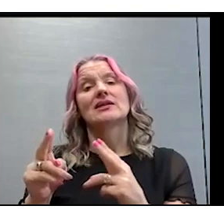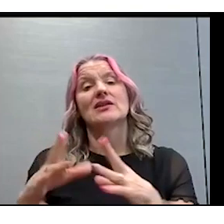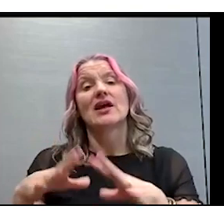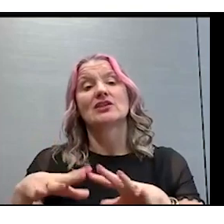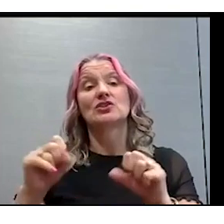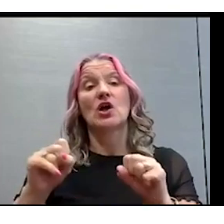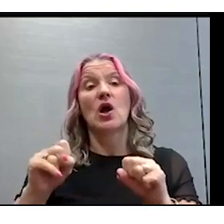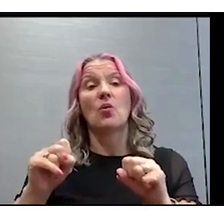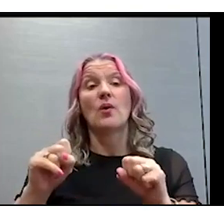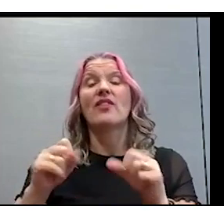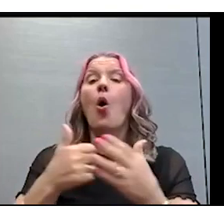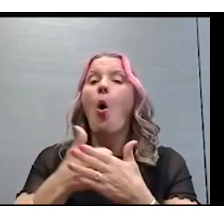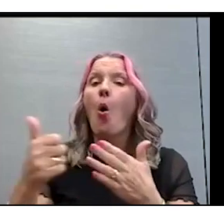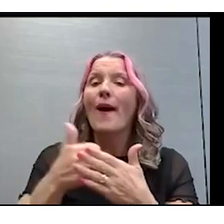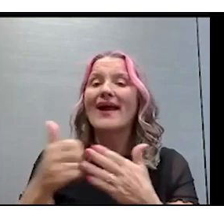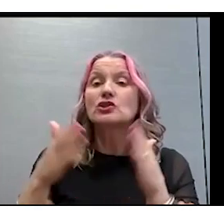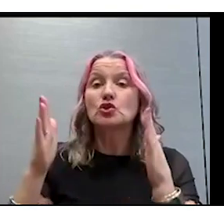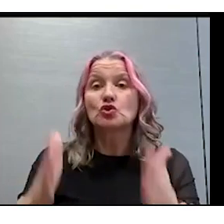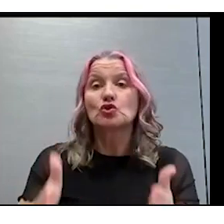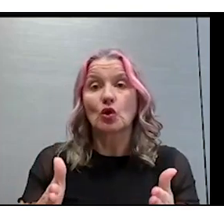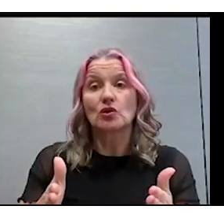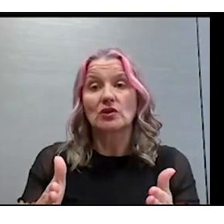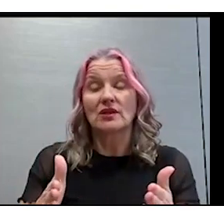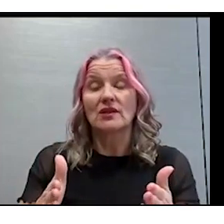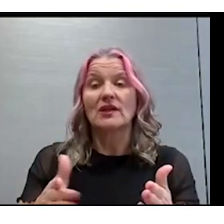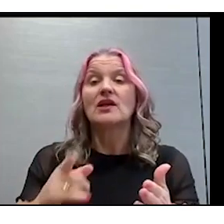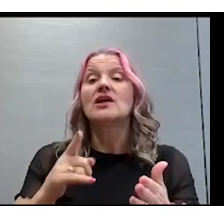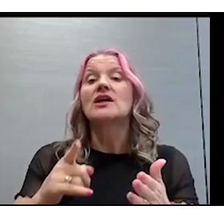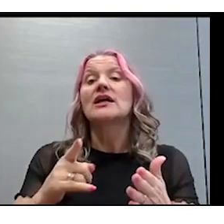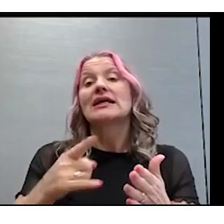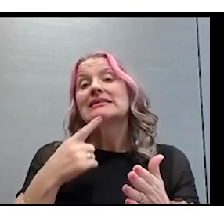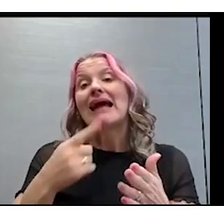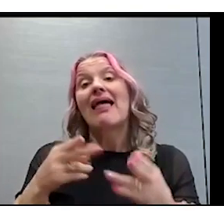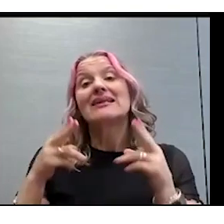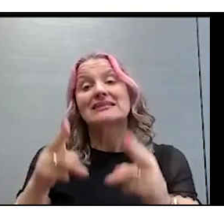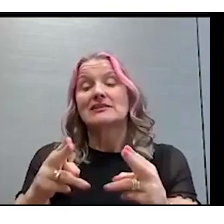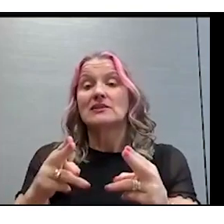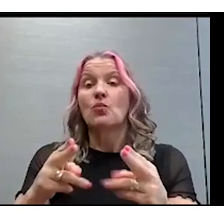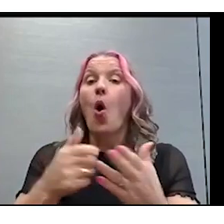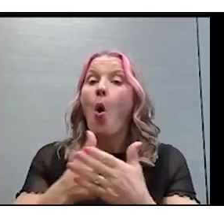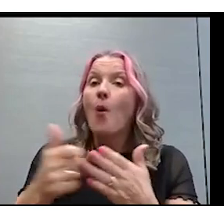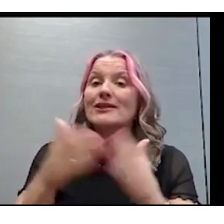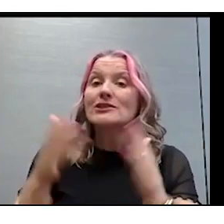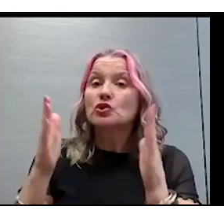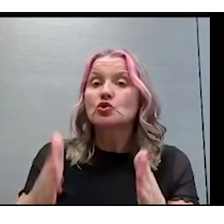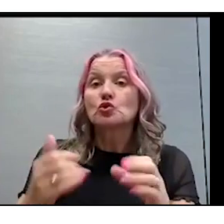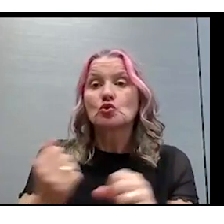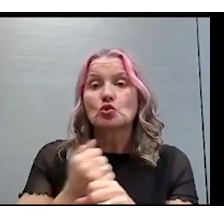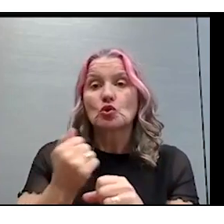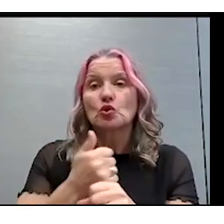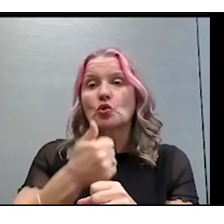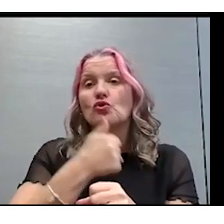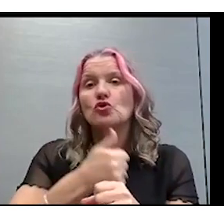always or should so telling the system what it should always do using conditional logic.